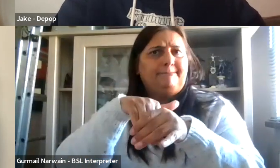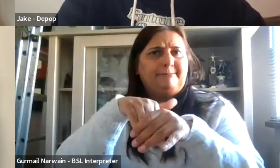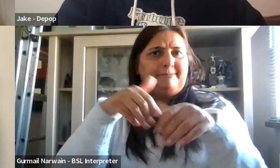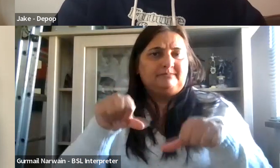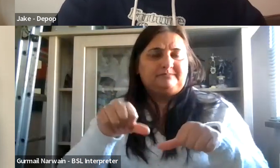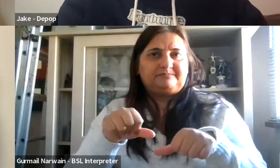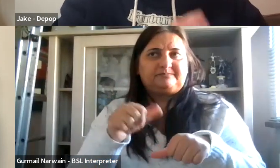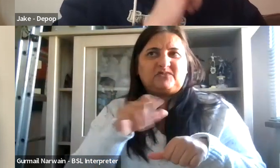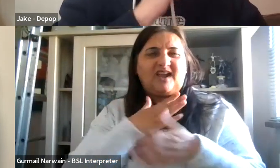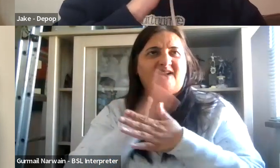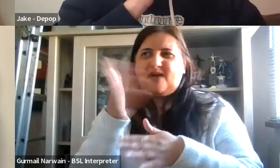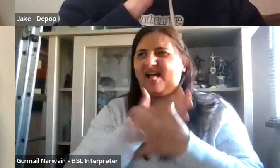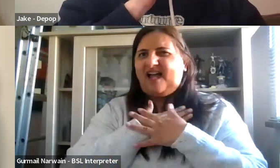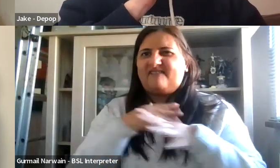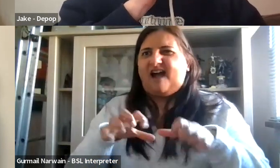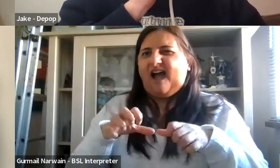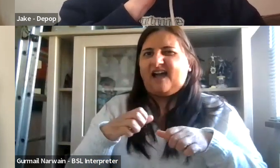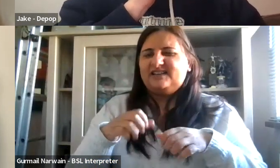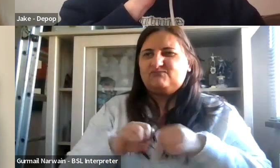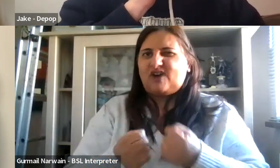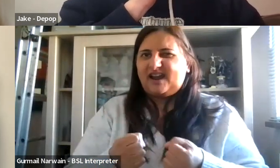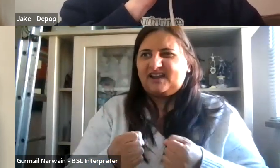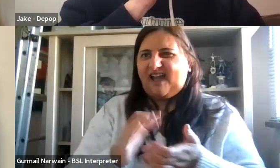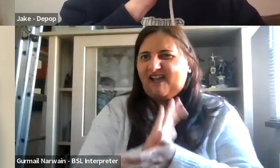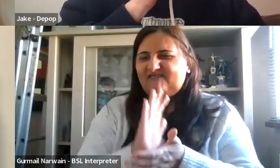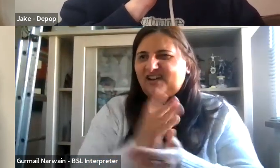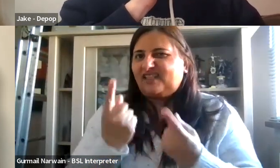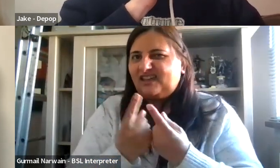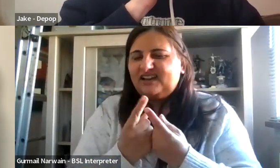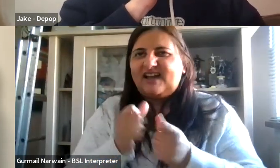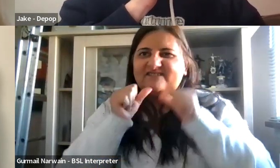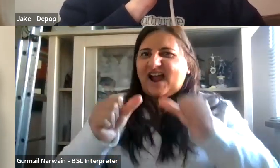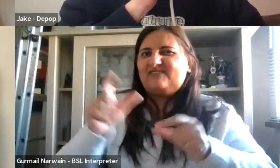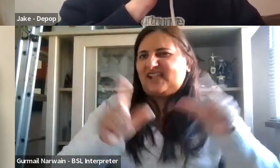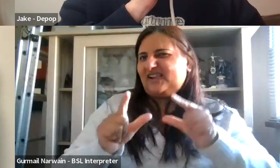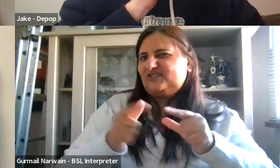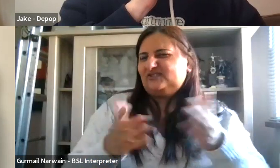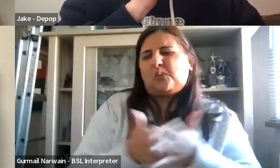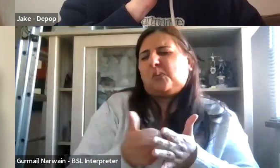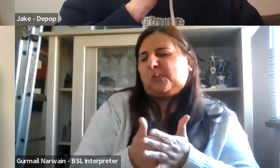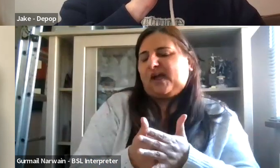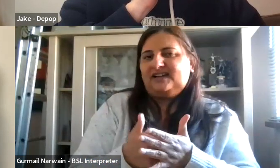an icebreaker, you know a fun facts or a favorite TV show or something along those lines. We do it. I know we all do it all the time.